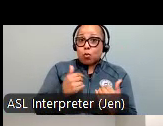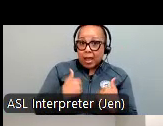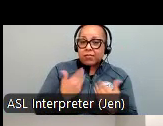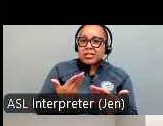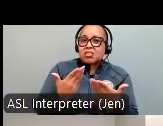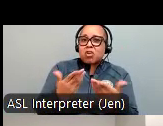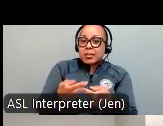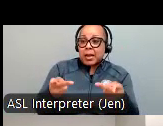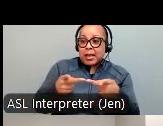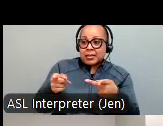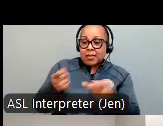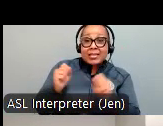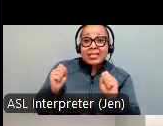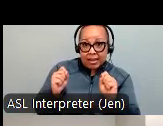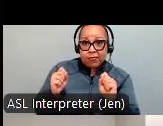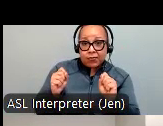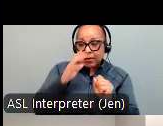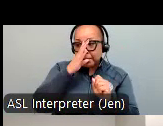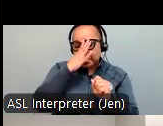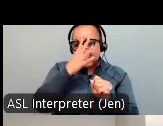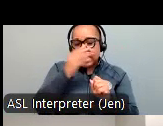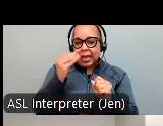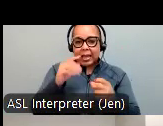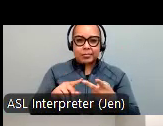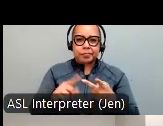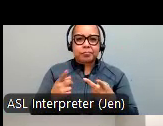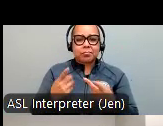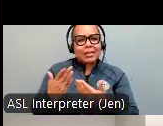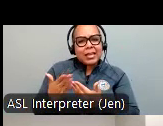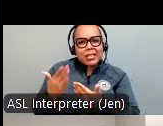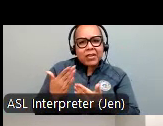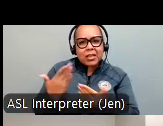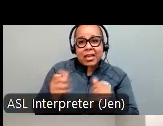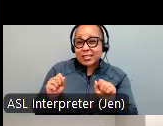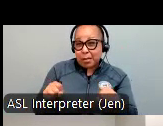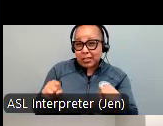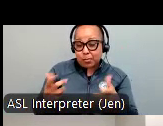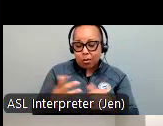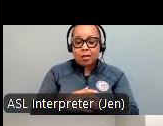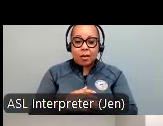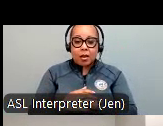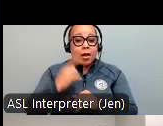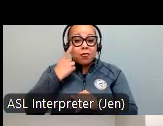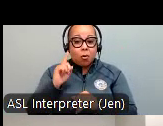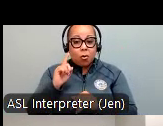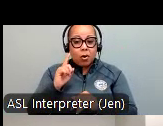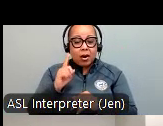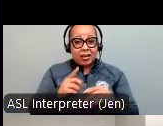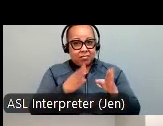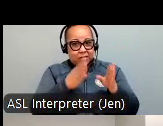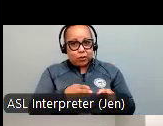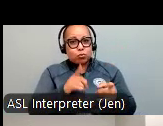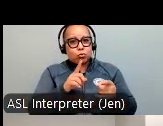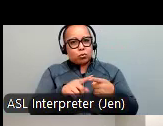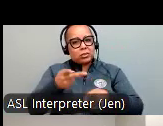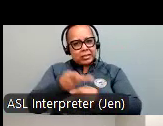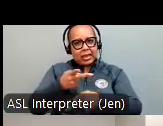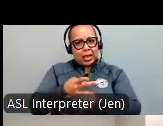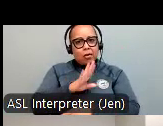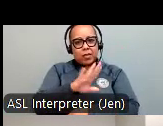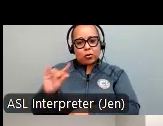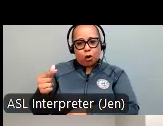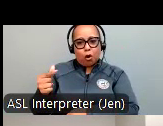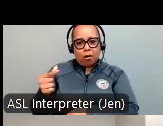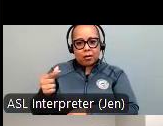place that is safe and convenient as possible for an individual to take care of their dog is really